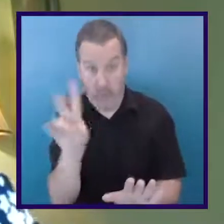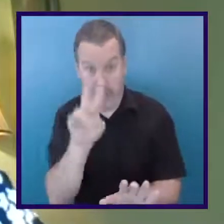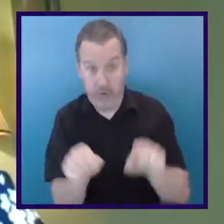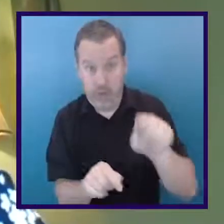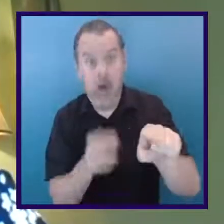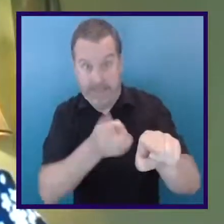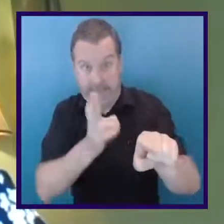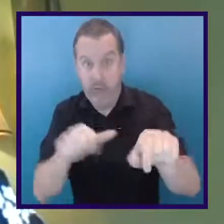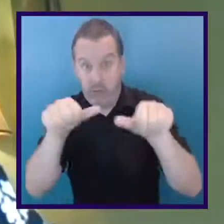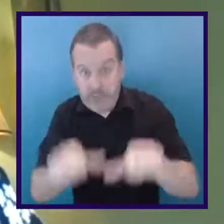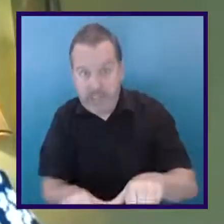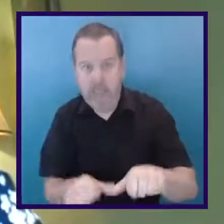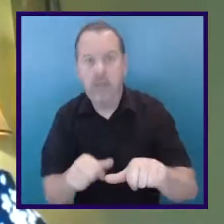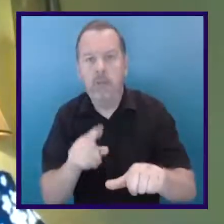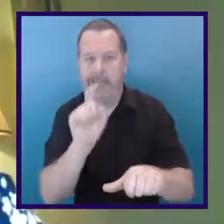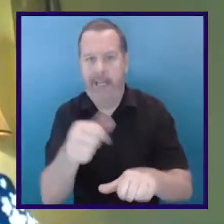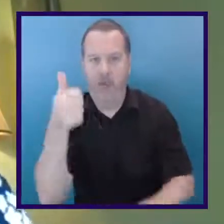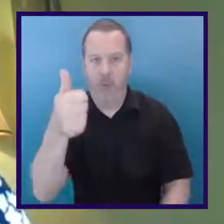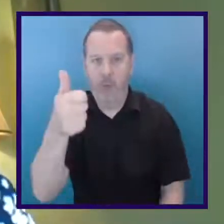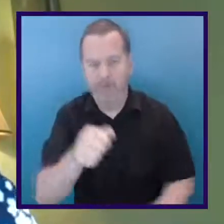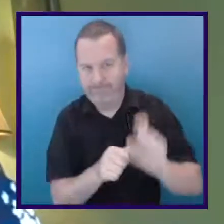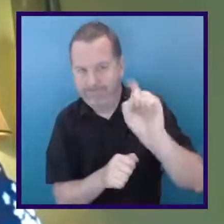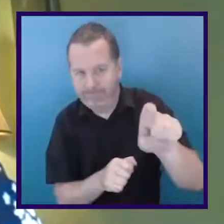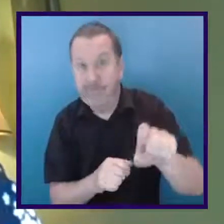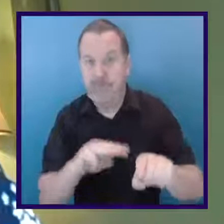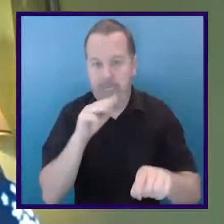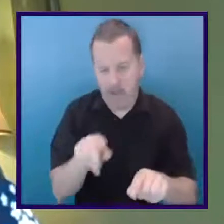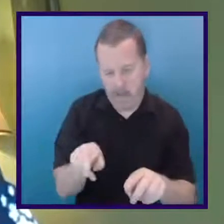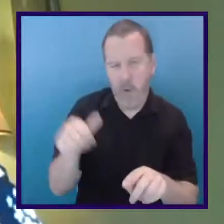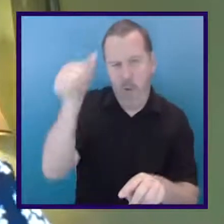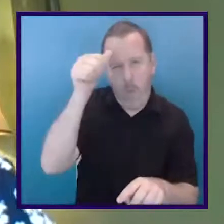help us to identify the popular themes and questions. Okay.